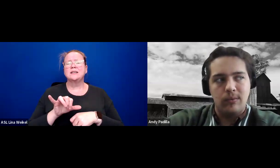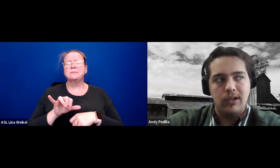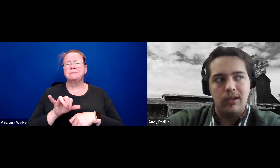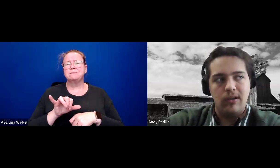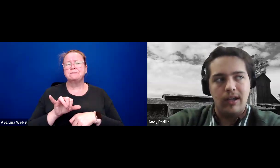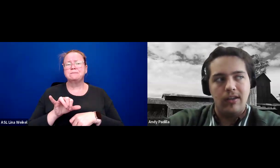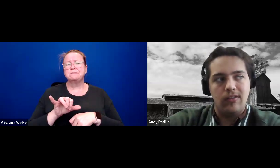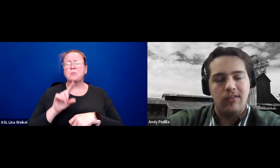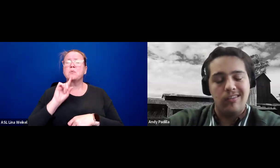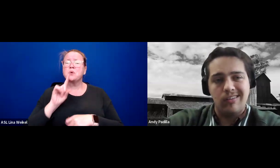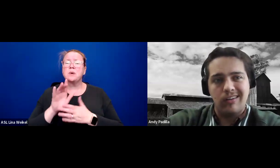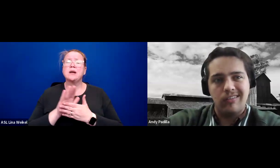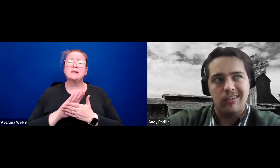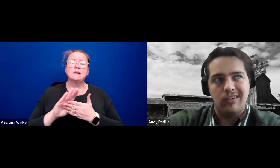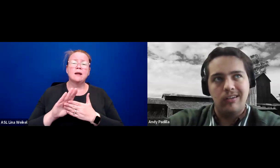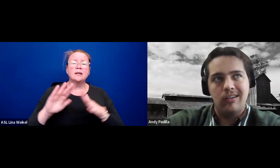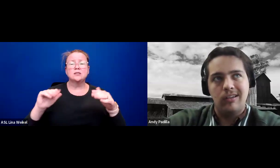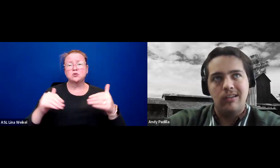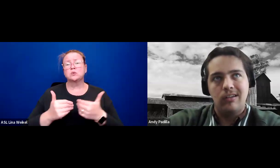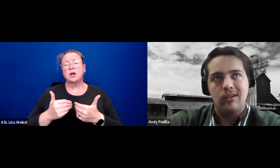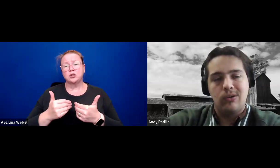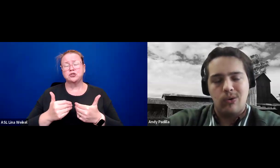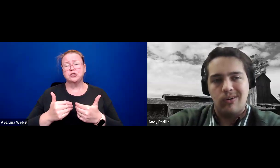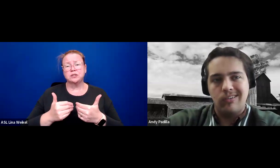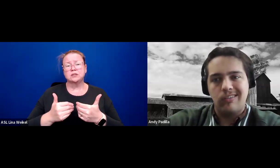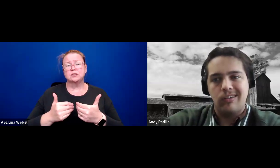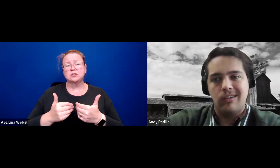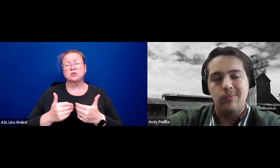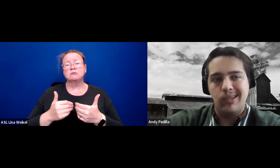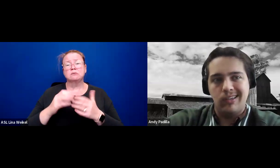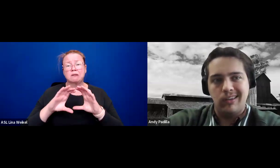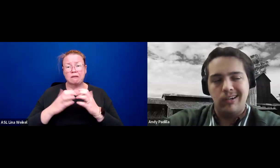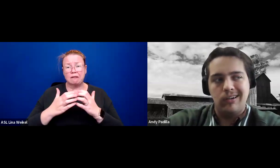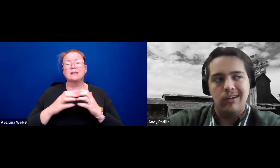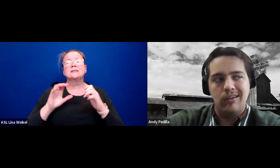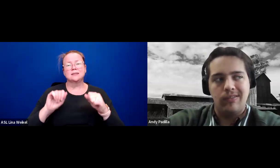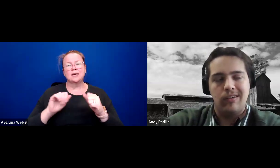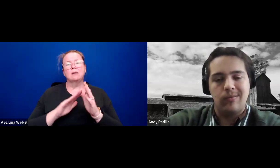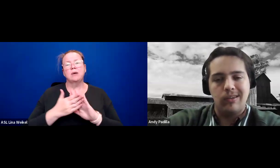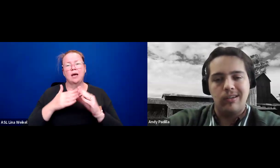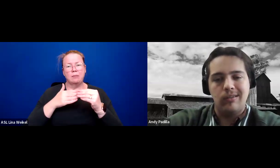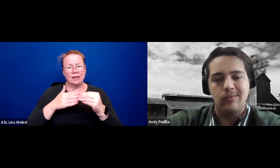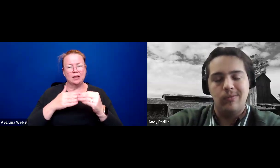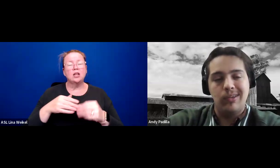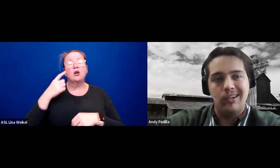Andy Padilla: real nice introduction Andy Padilla: course to being a leader of the disability movement.